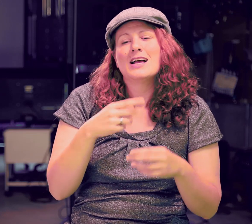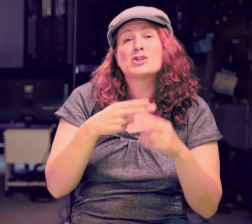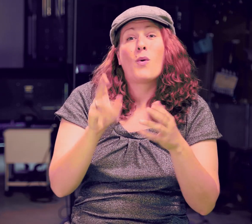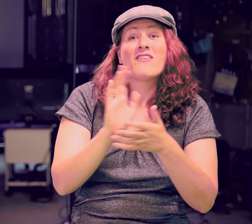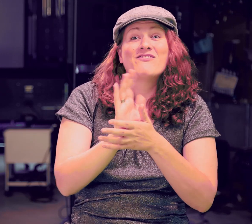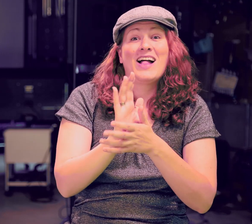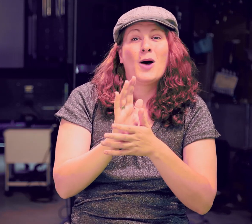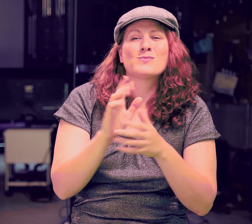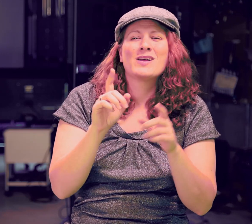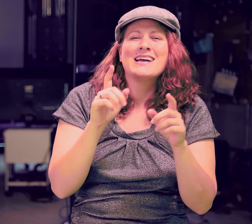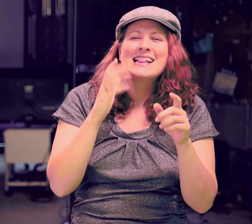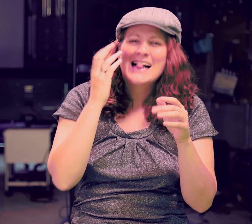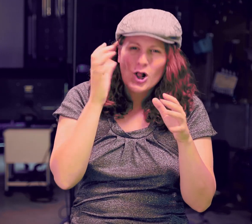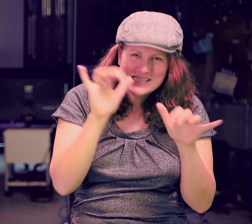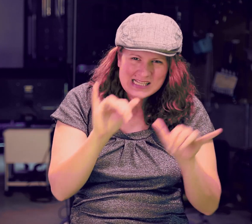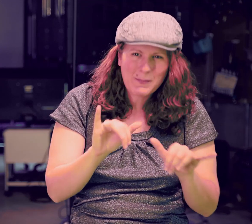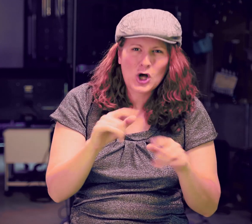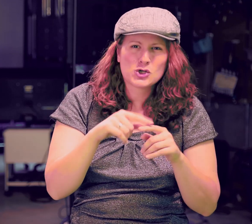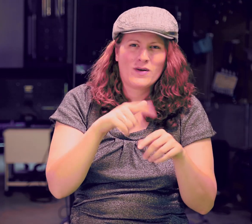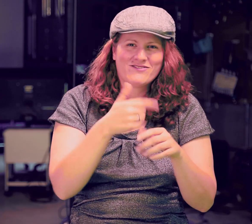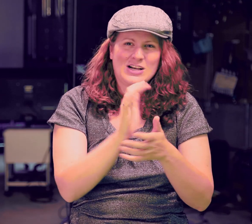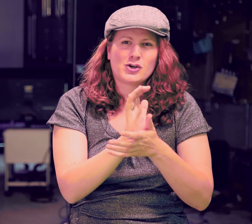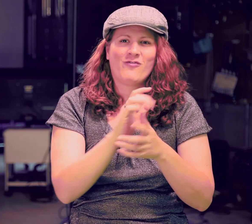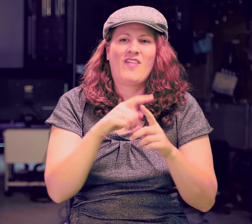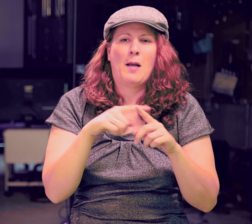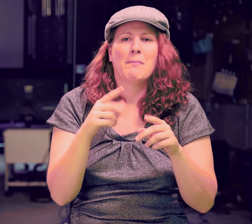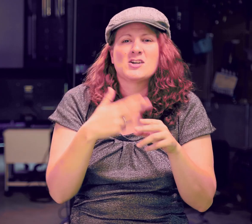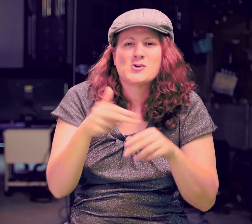Short films are little similar to features but shorter.